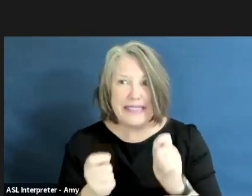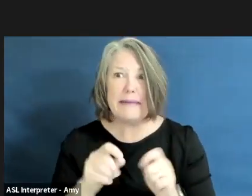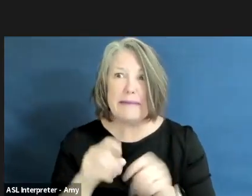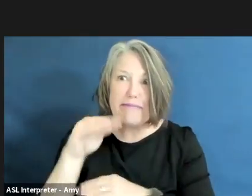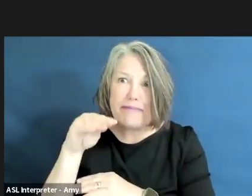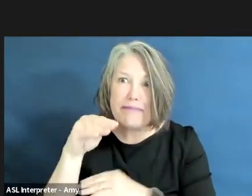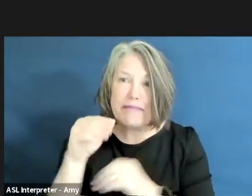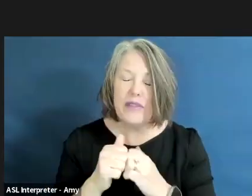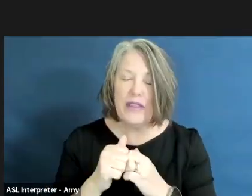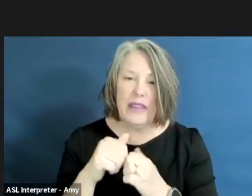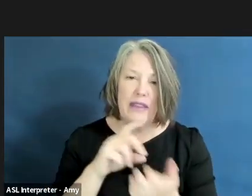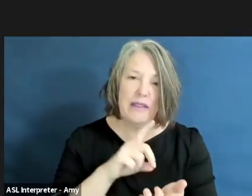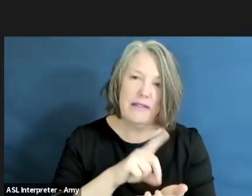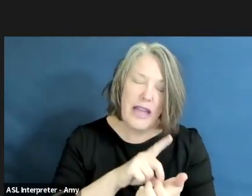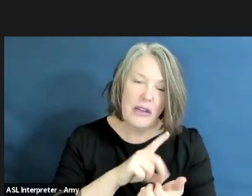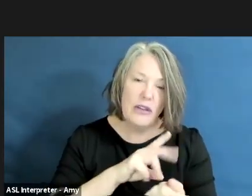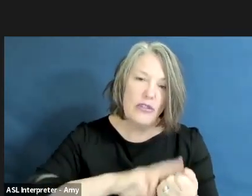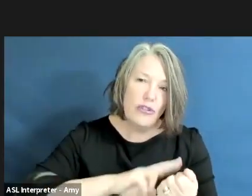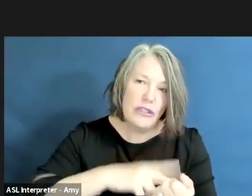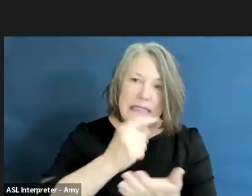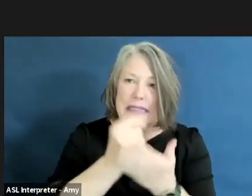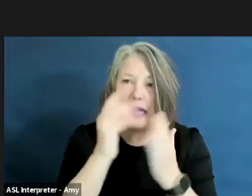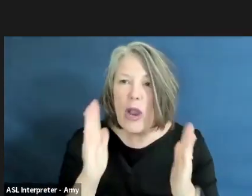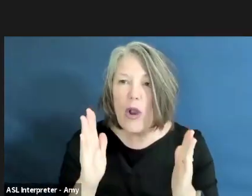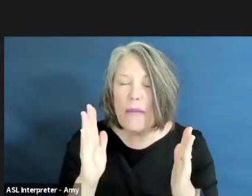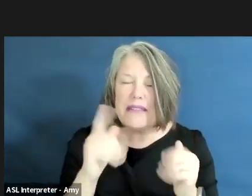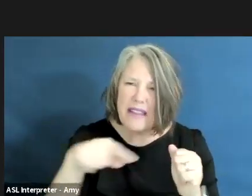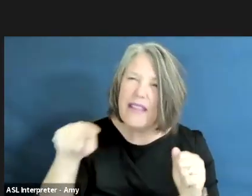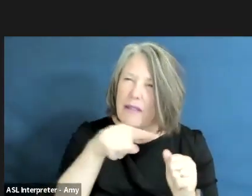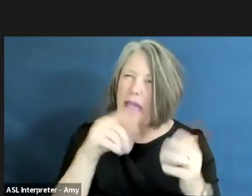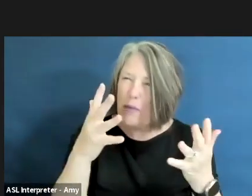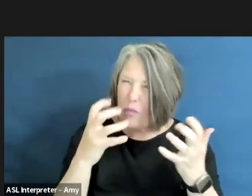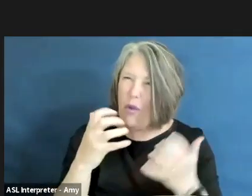nurses and therapists, they would want to help me.